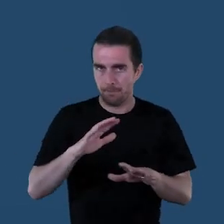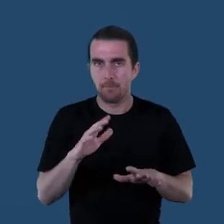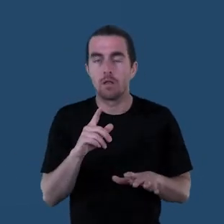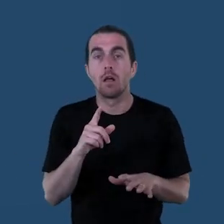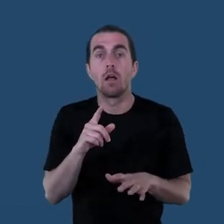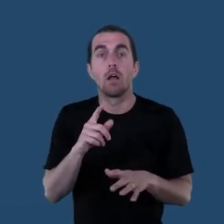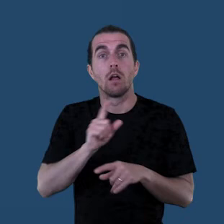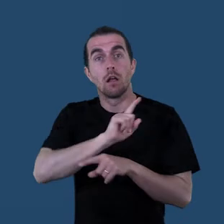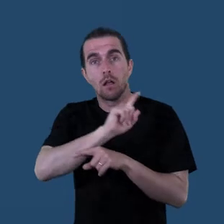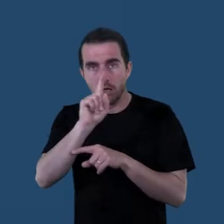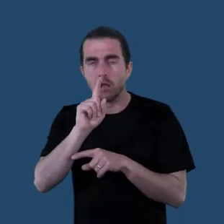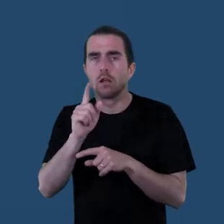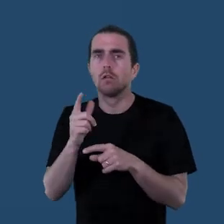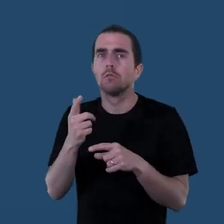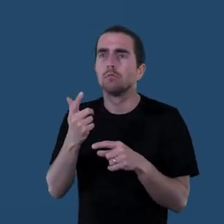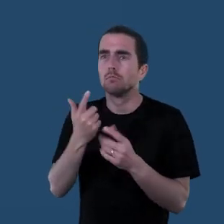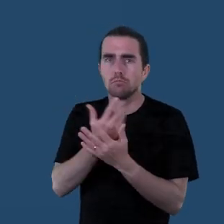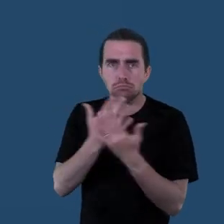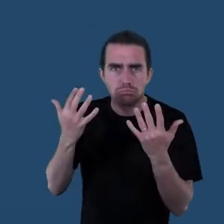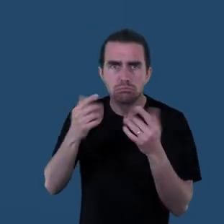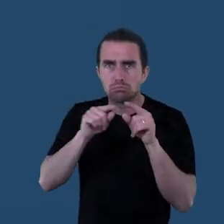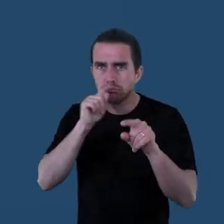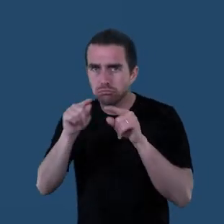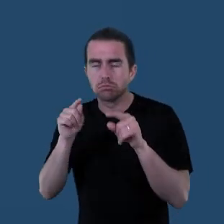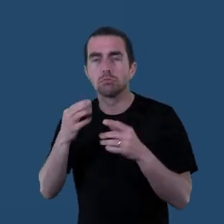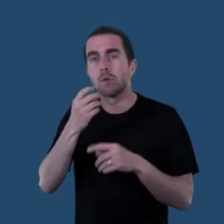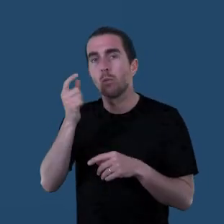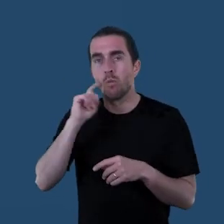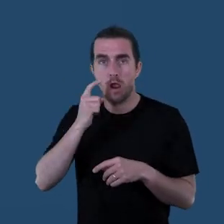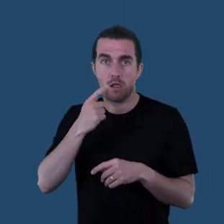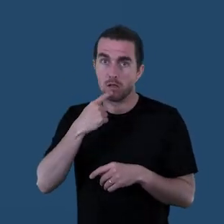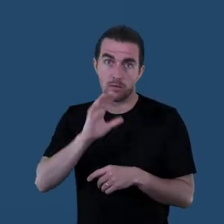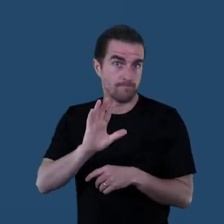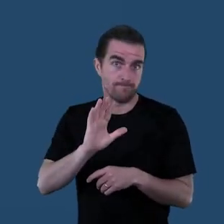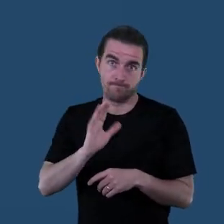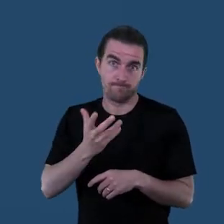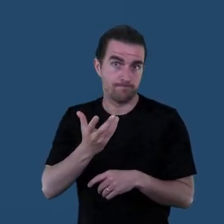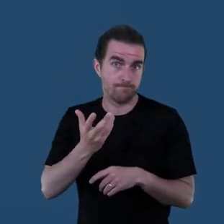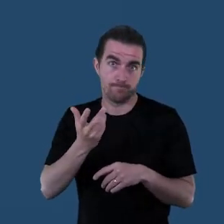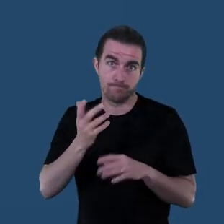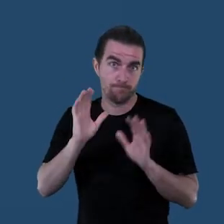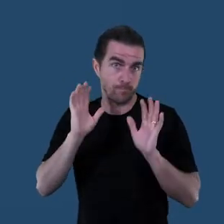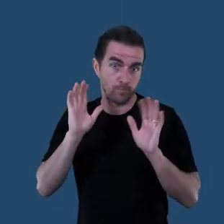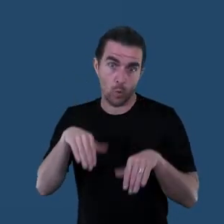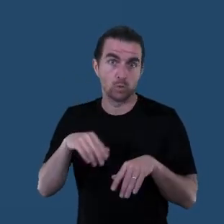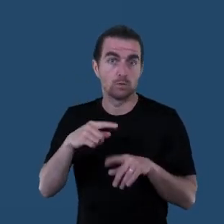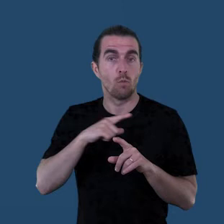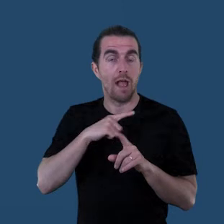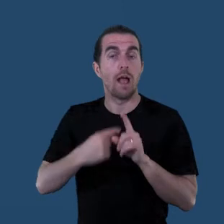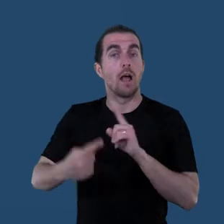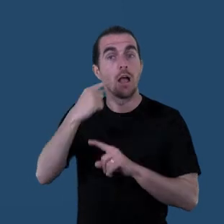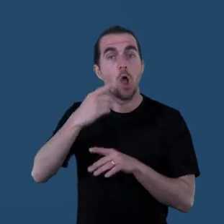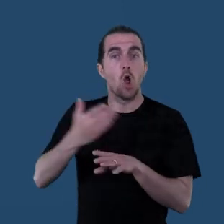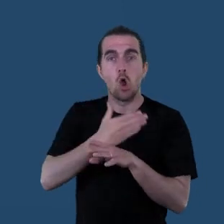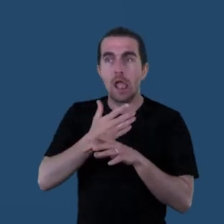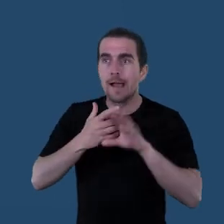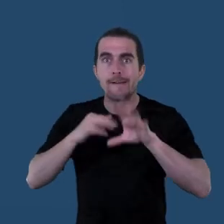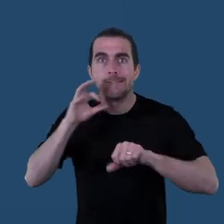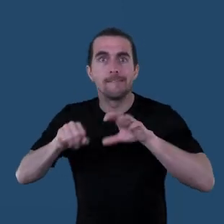that the huge numbers of specimens that were collected. Now, there are some who would argue that those early collecting expeditions